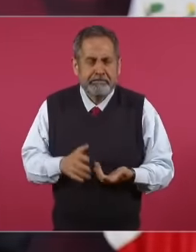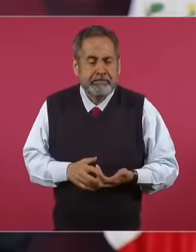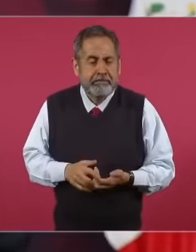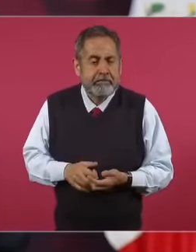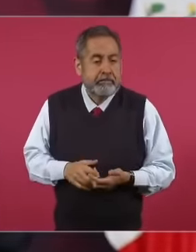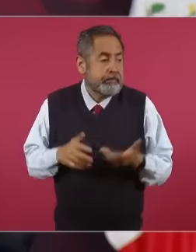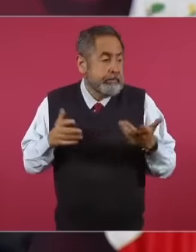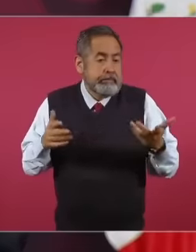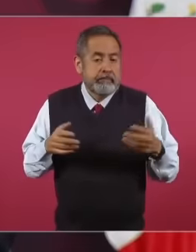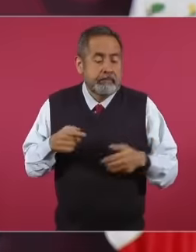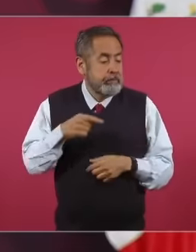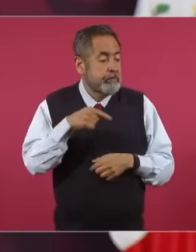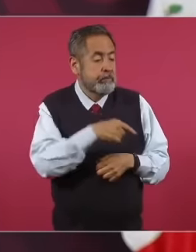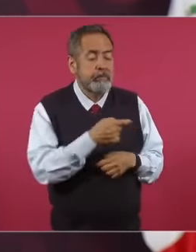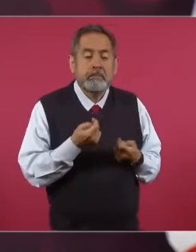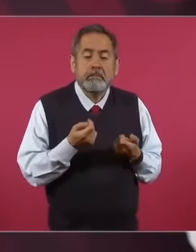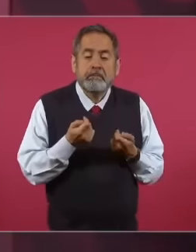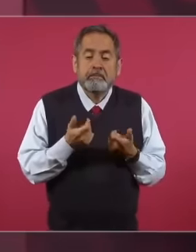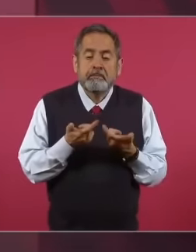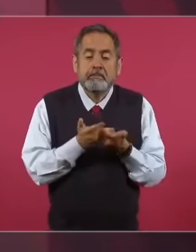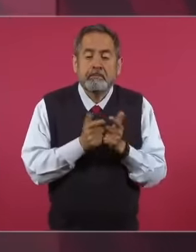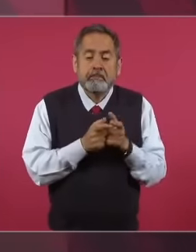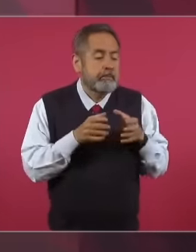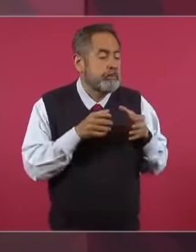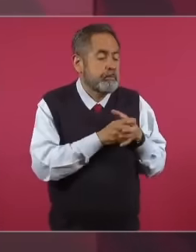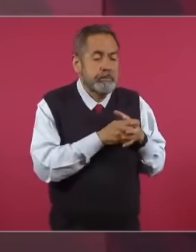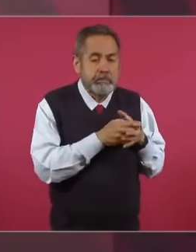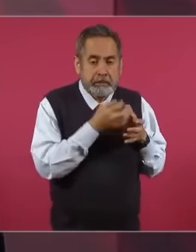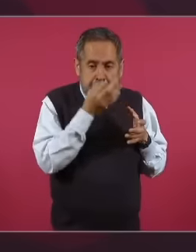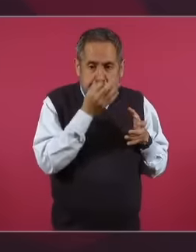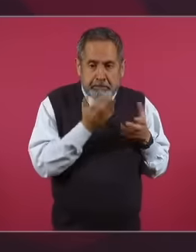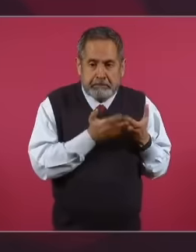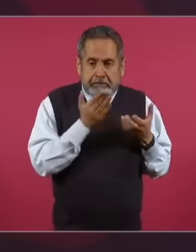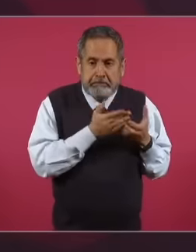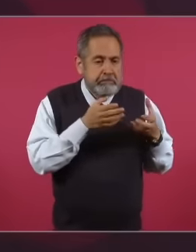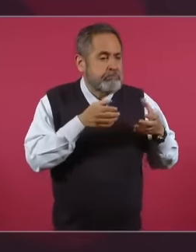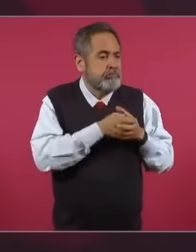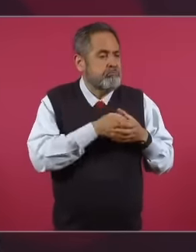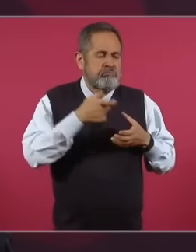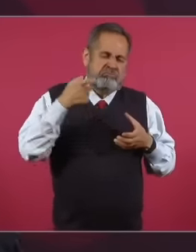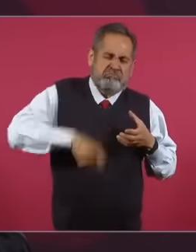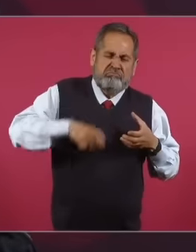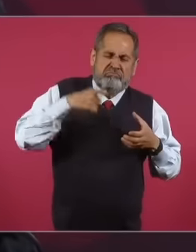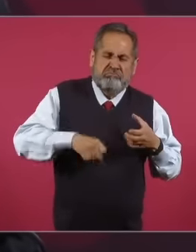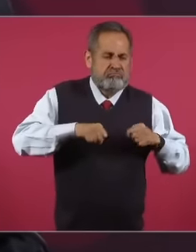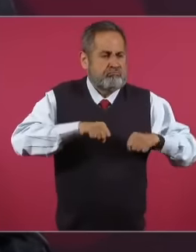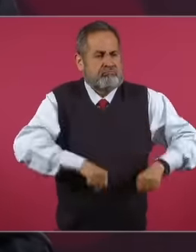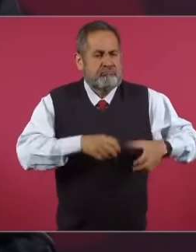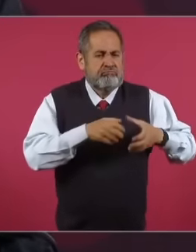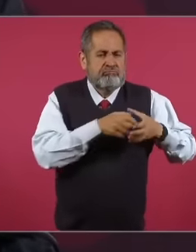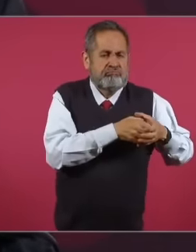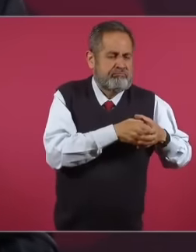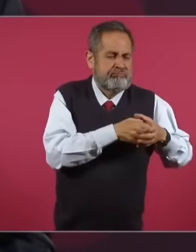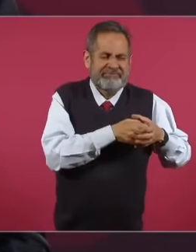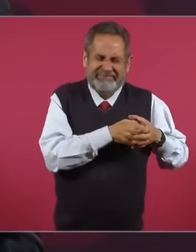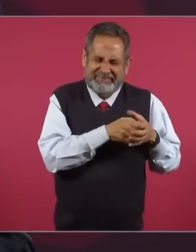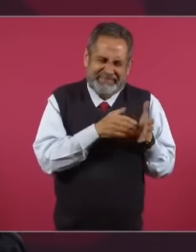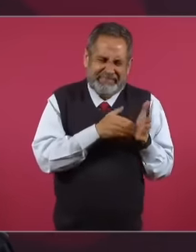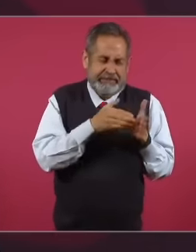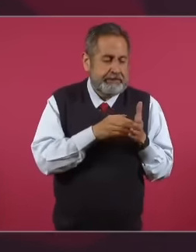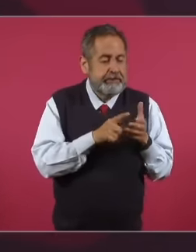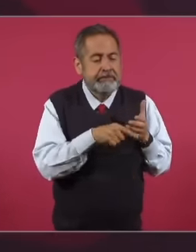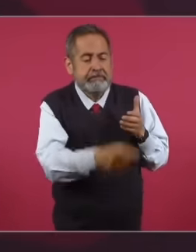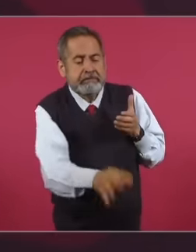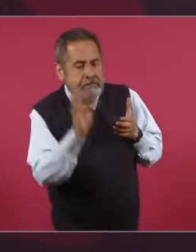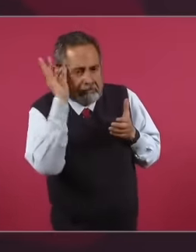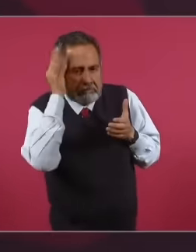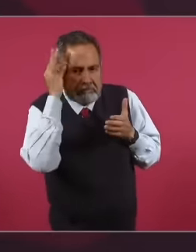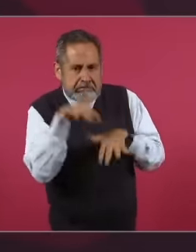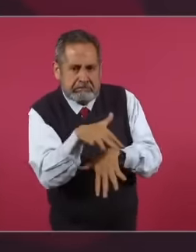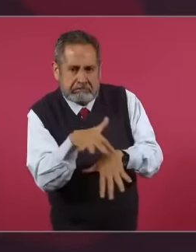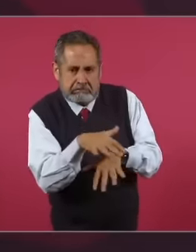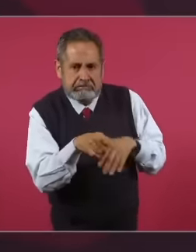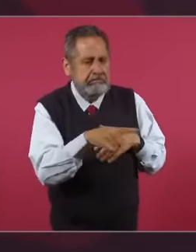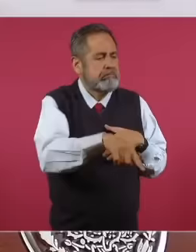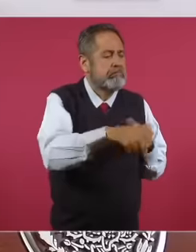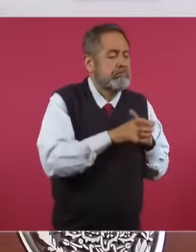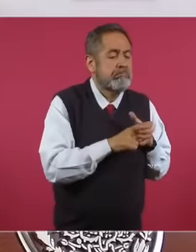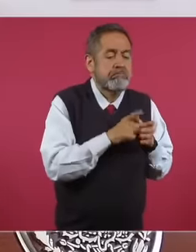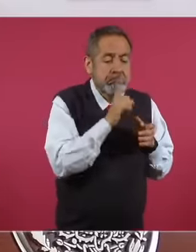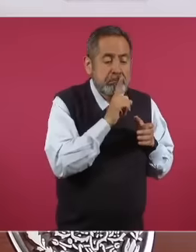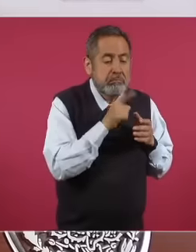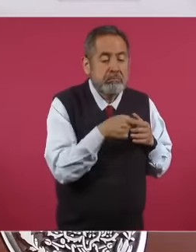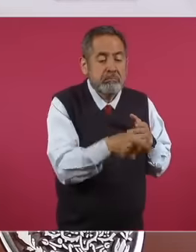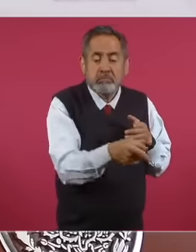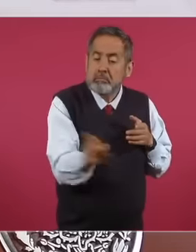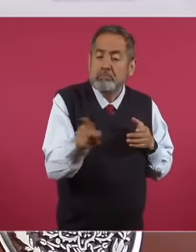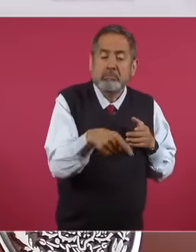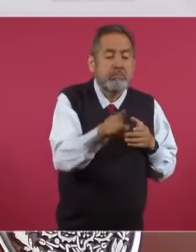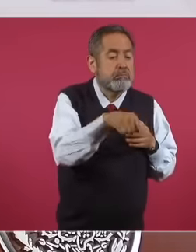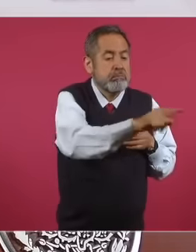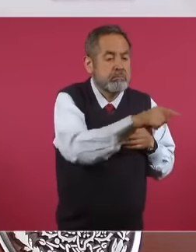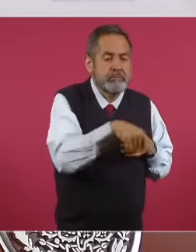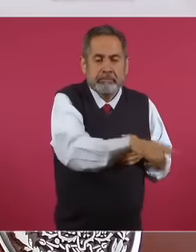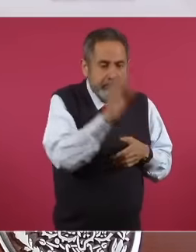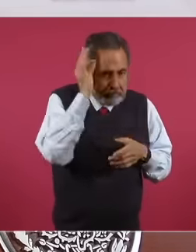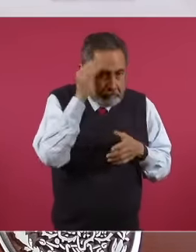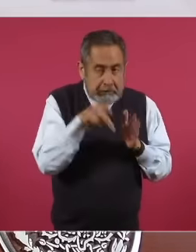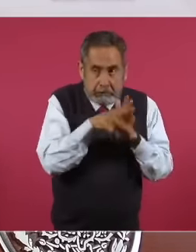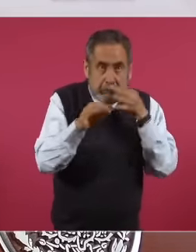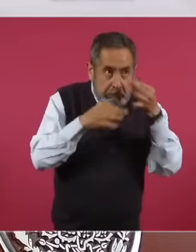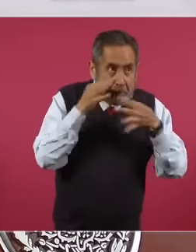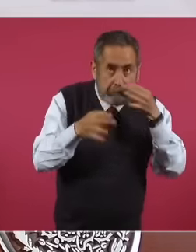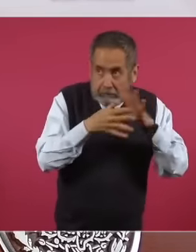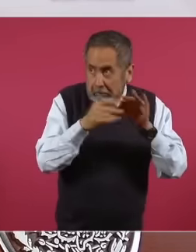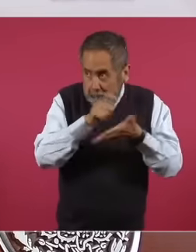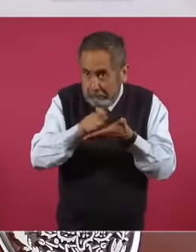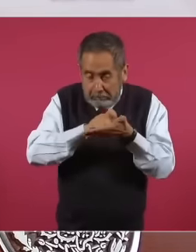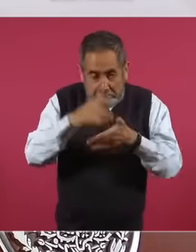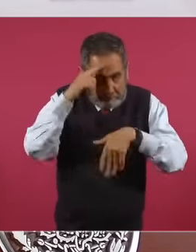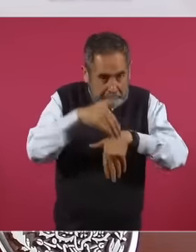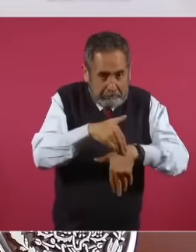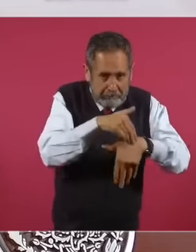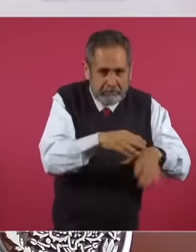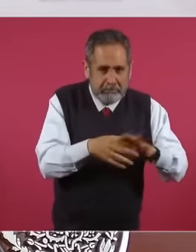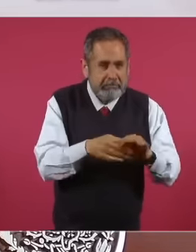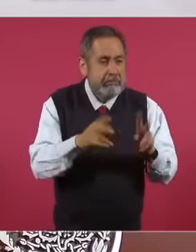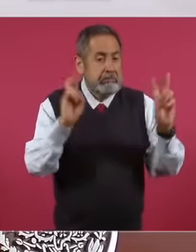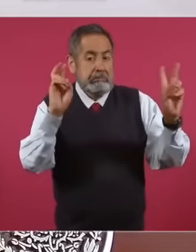group of potentates with their achichincles from the media of the academy or the intellectuals,